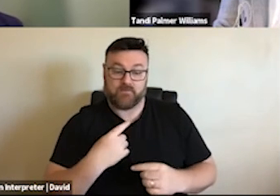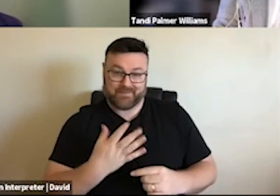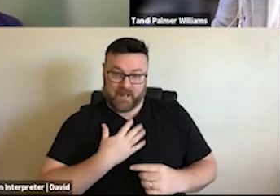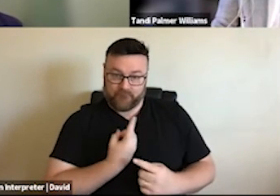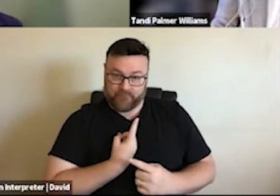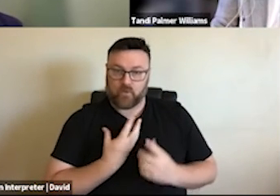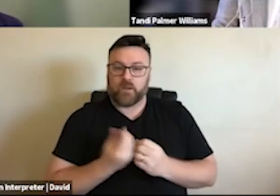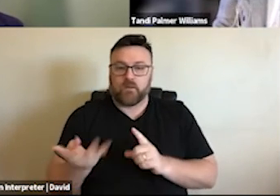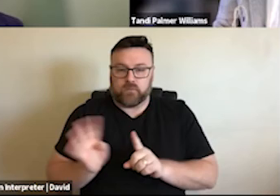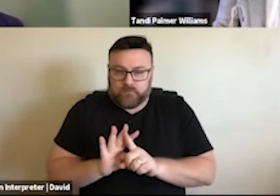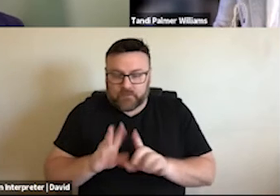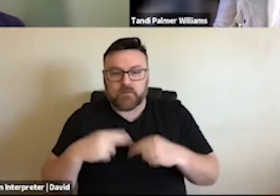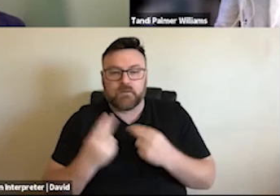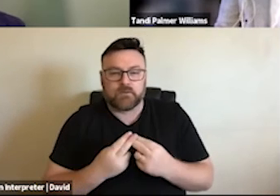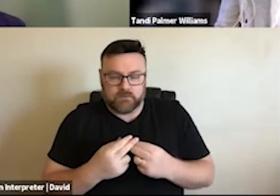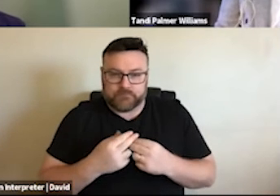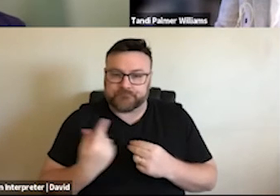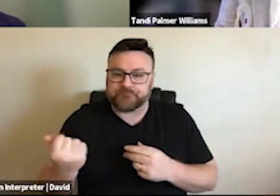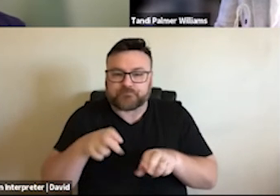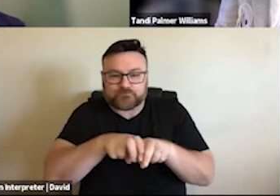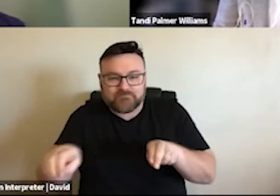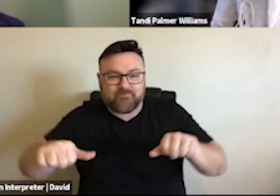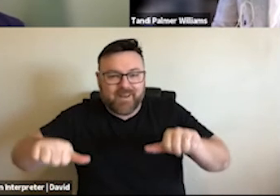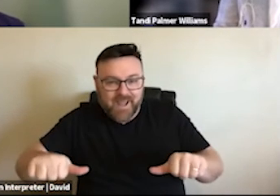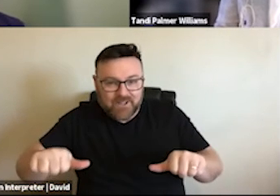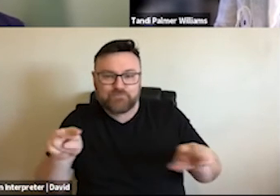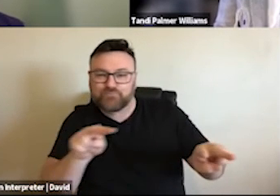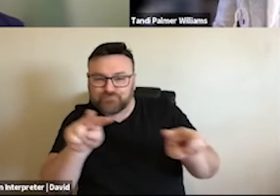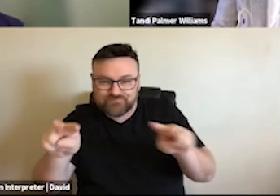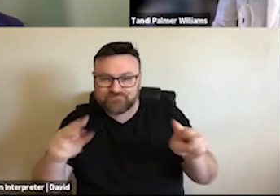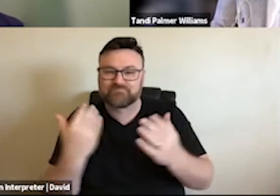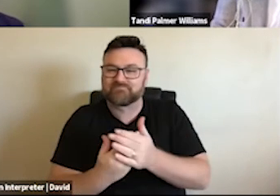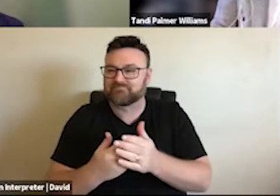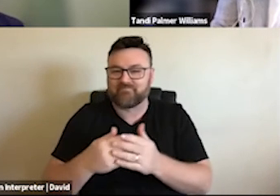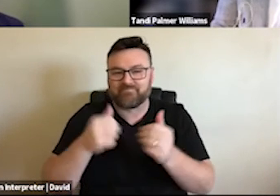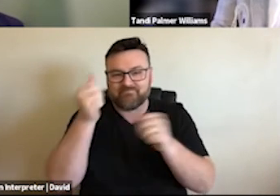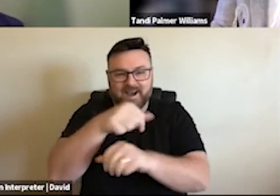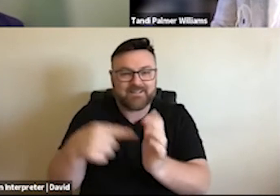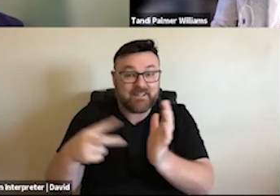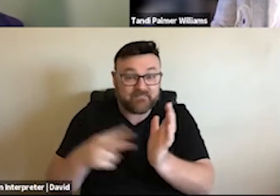They are doing things like sitting on the couch together and tuning into something on their smart TV.